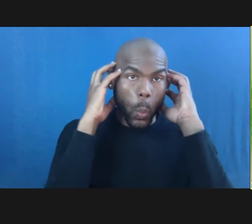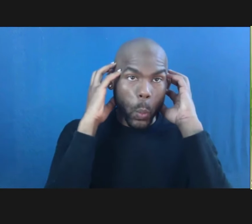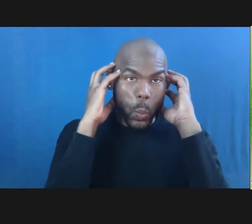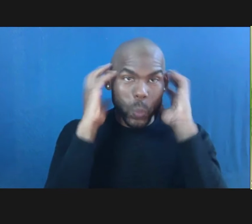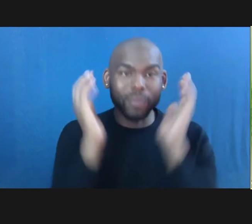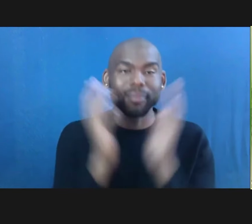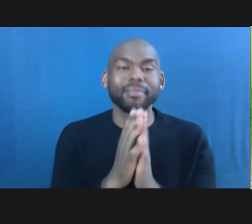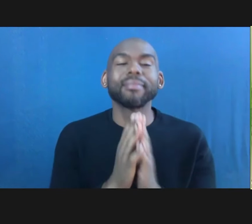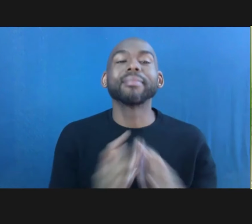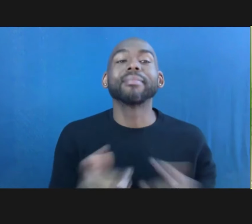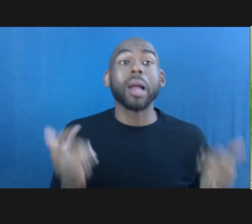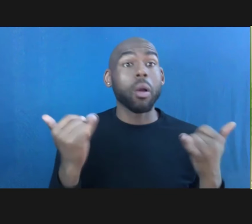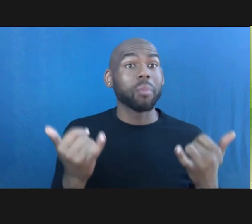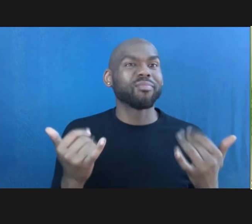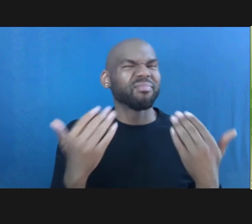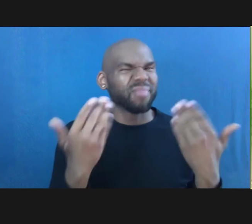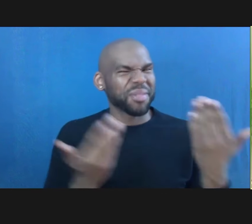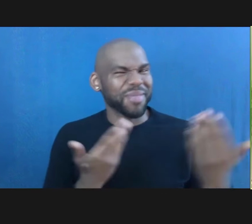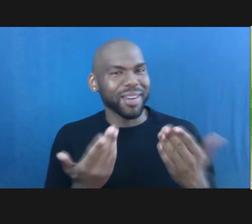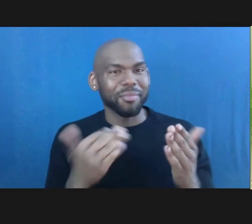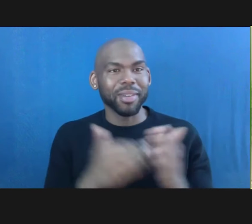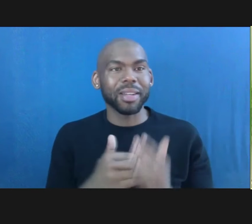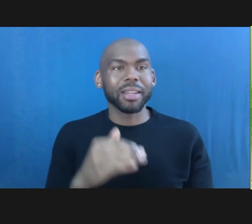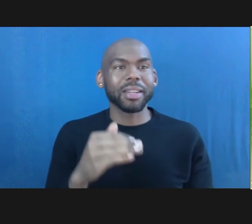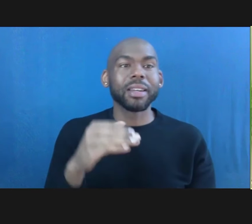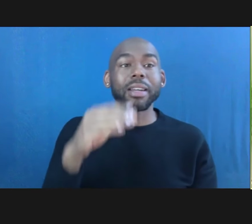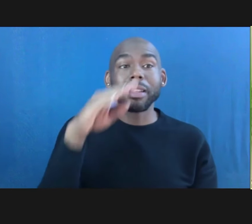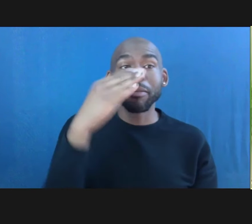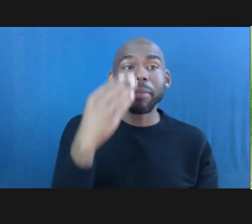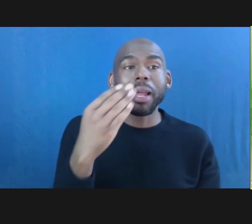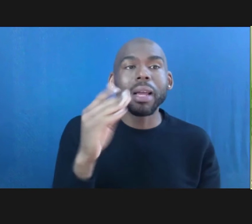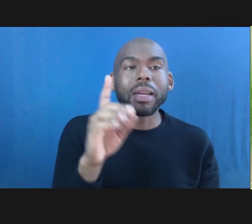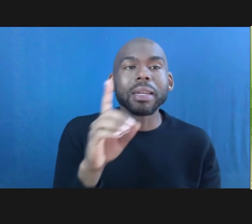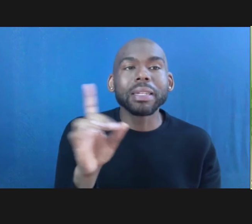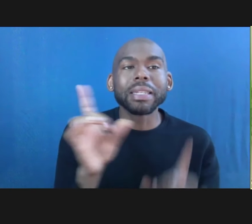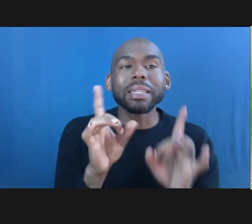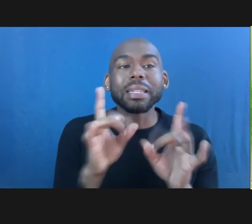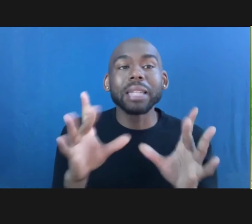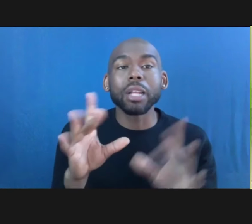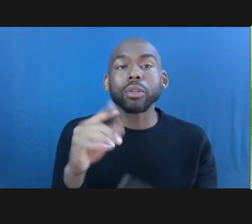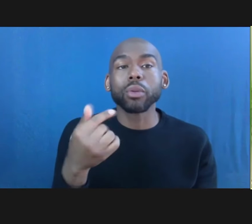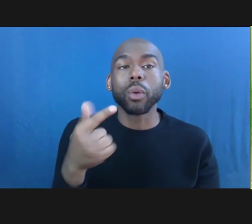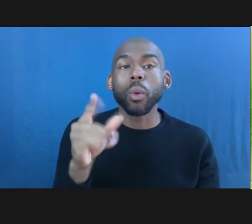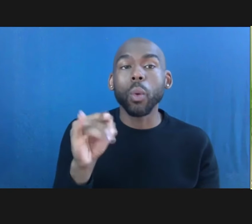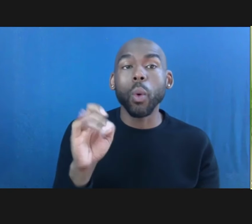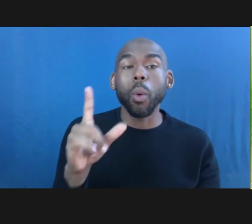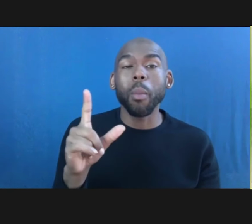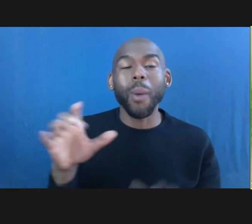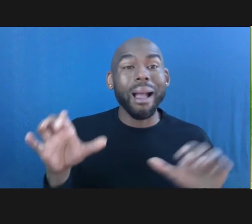once again to the Black Disabled Global Disaster Experiences action strategies webinar. We're